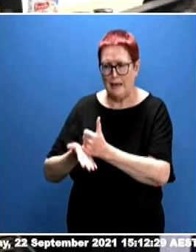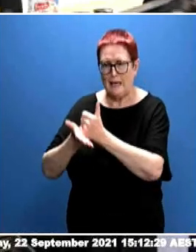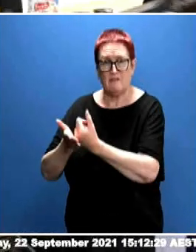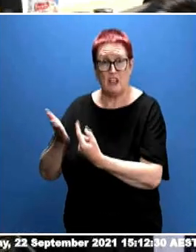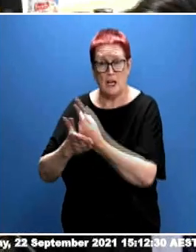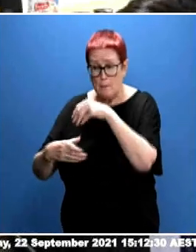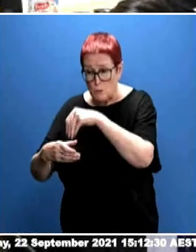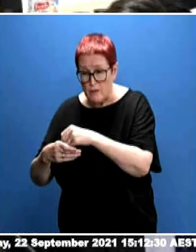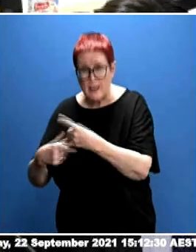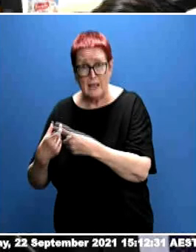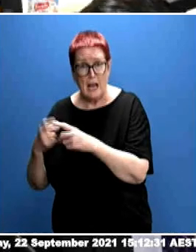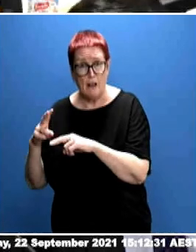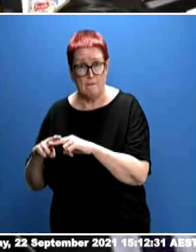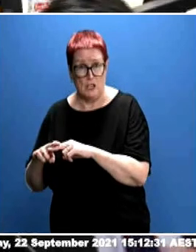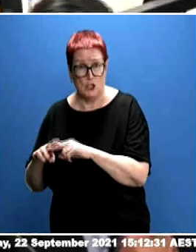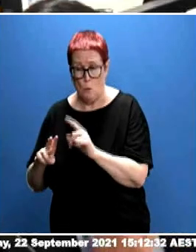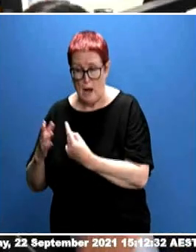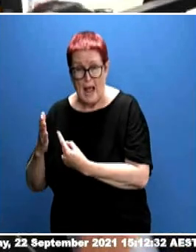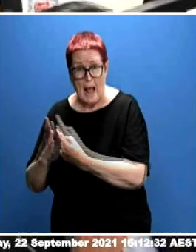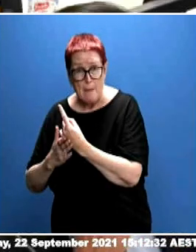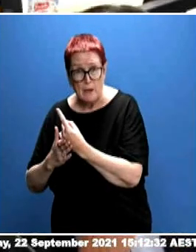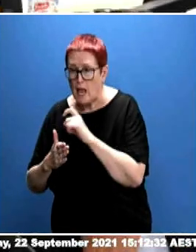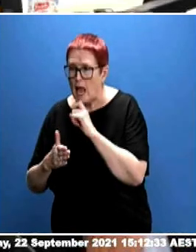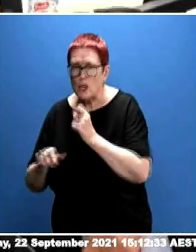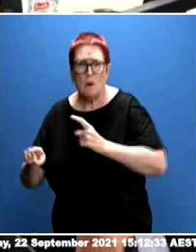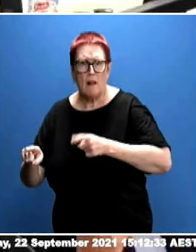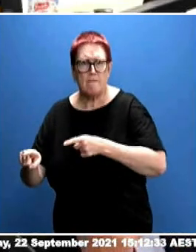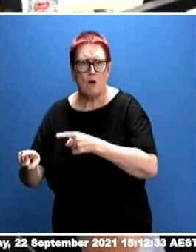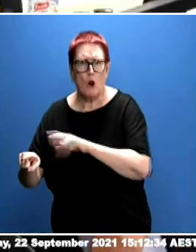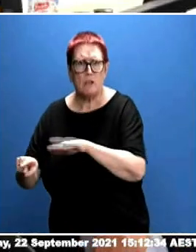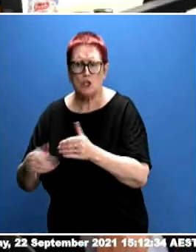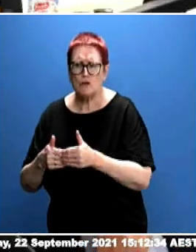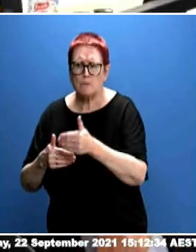and you're going to track those children into the future; is that correct? Yes, we are.